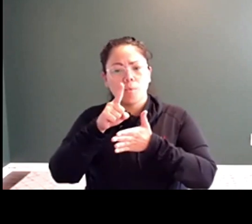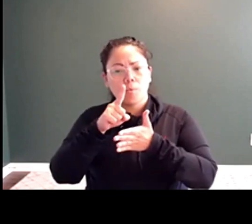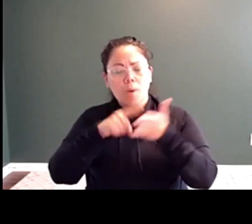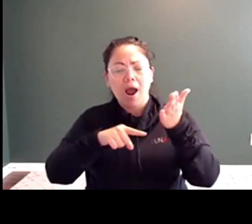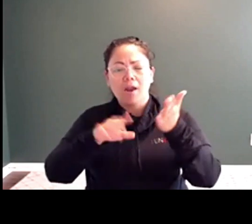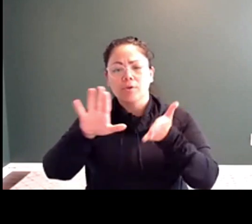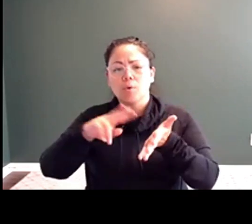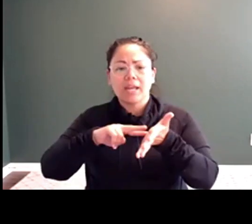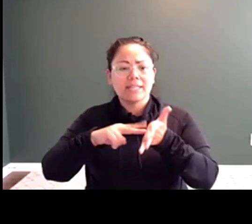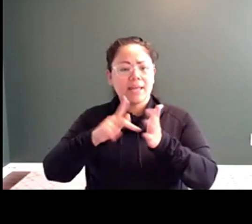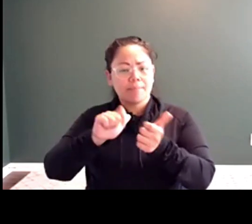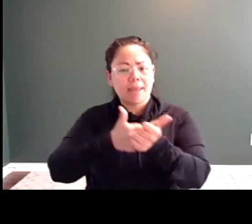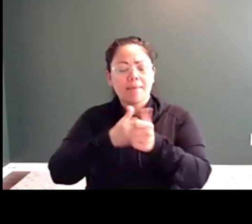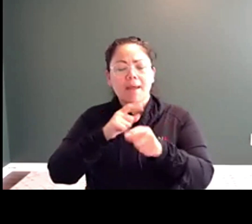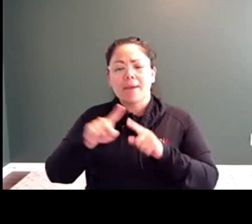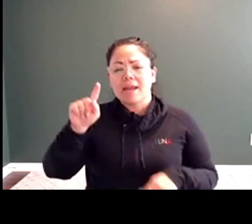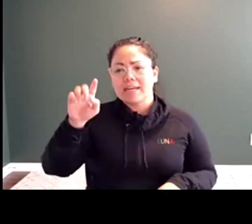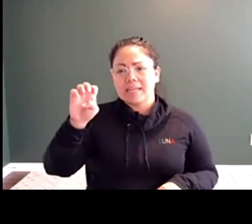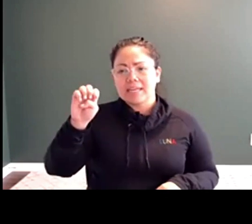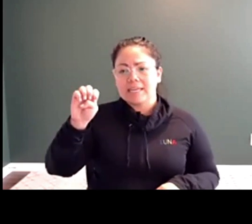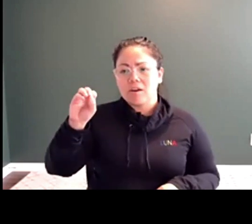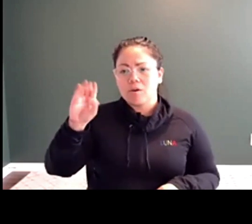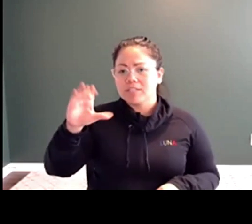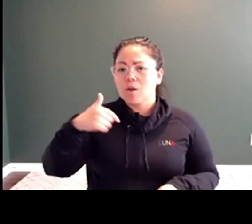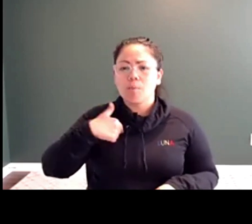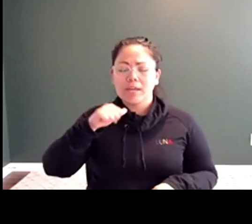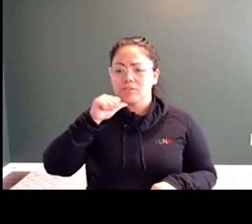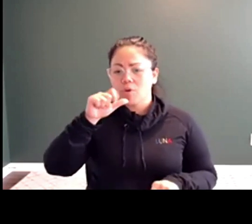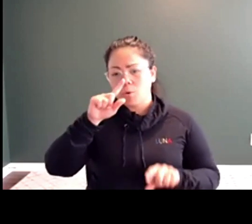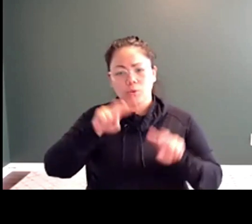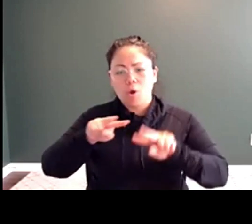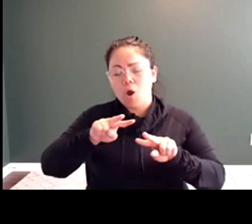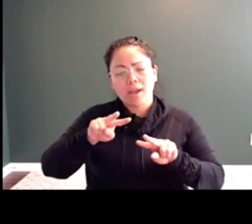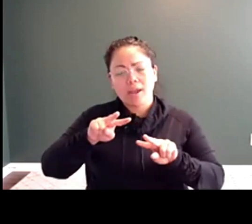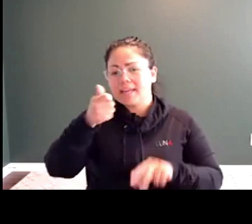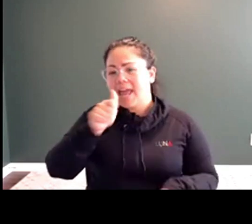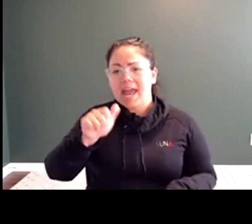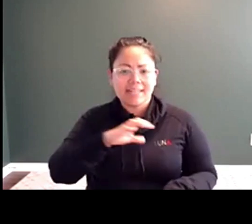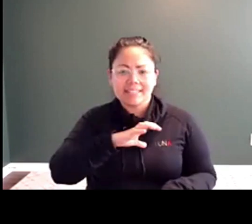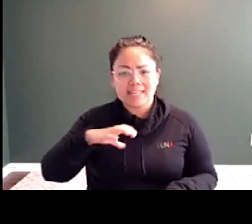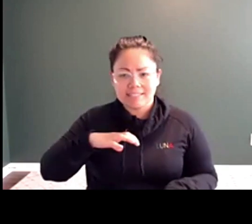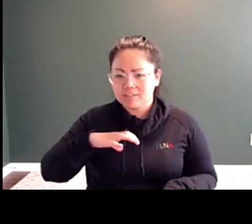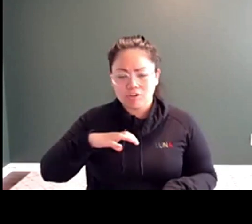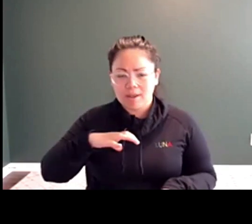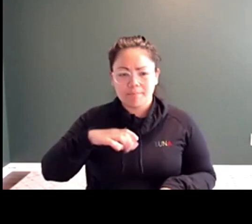but the EEOC number one doesn't look at citizens as citizens of status. Okay?